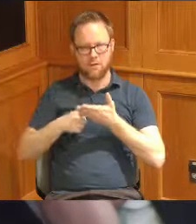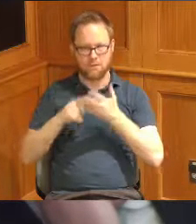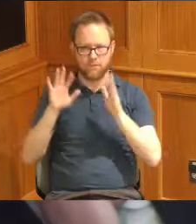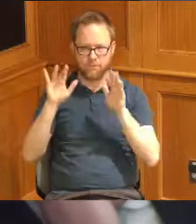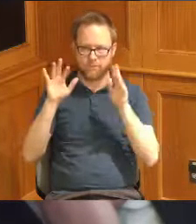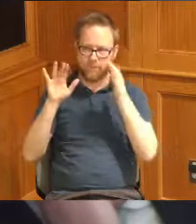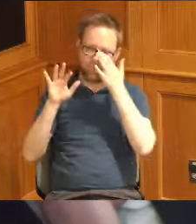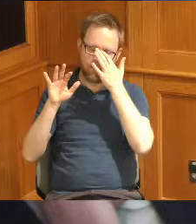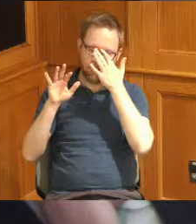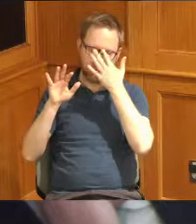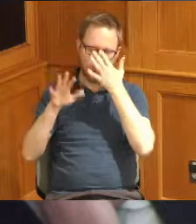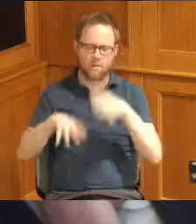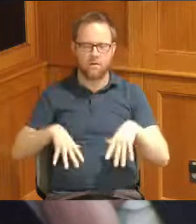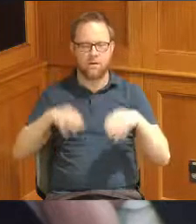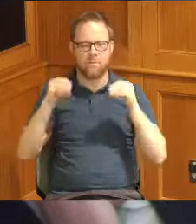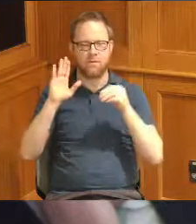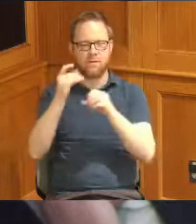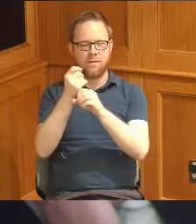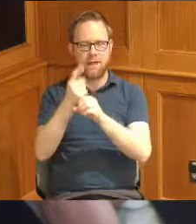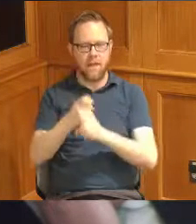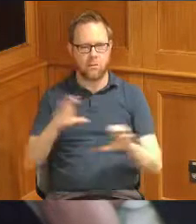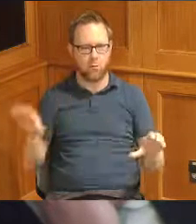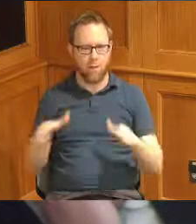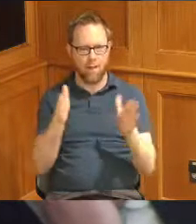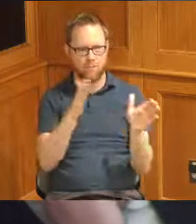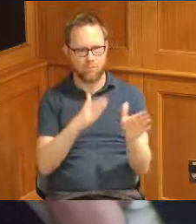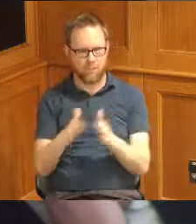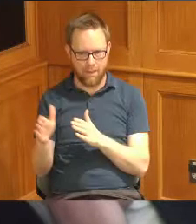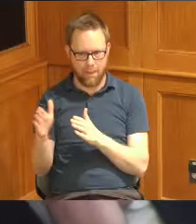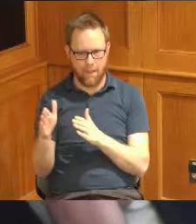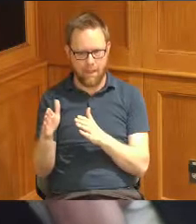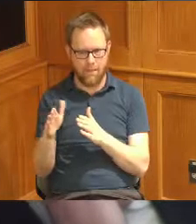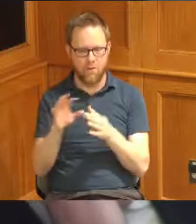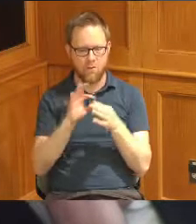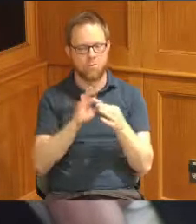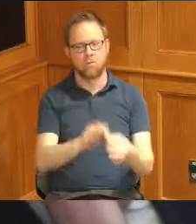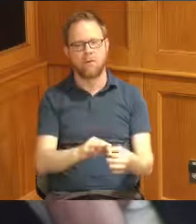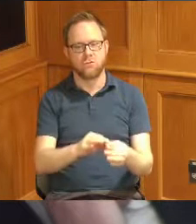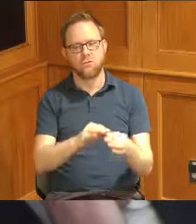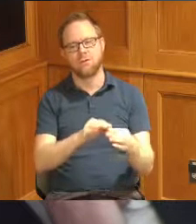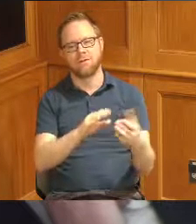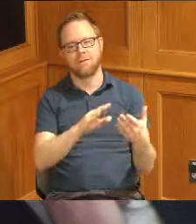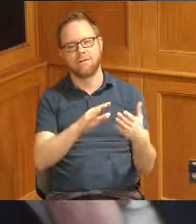the adoption of the annual action plan under the Housing and Community Development Act of 1974.